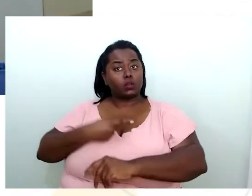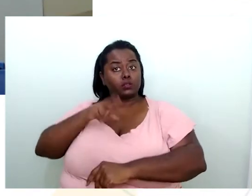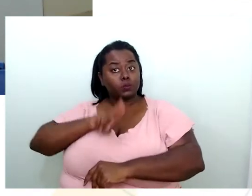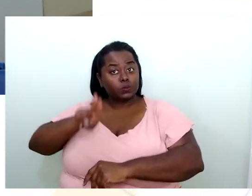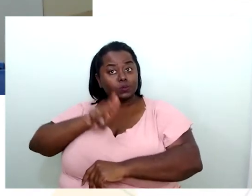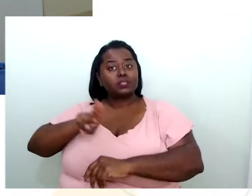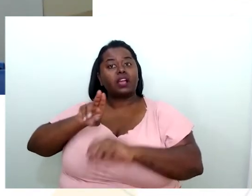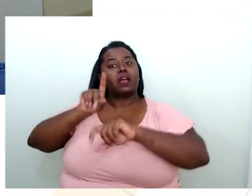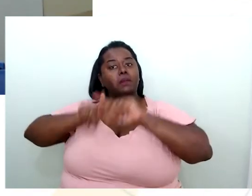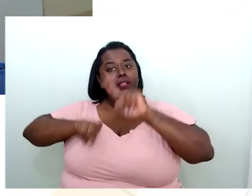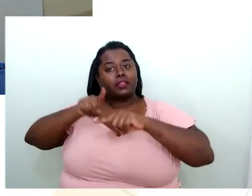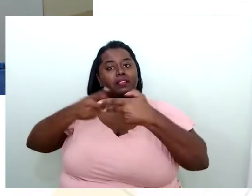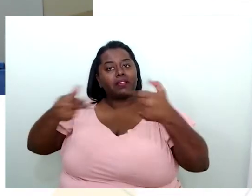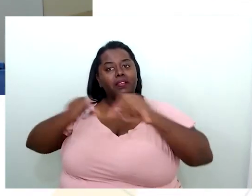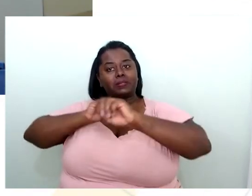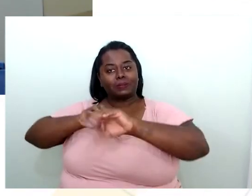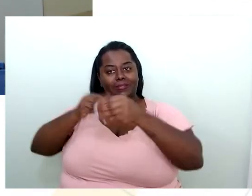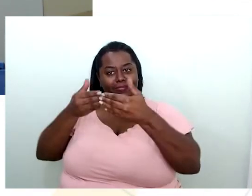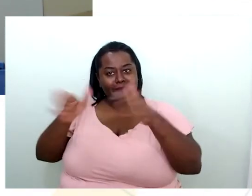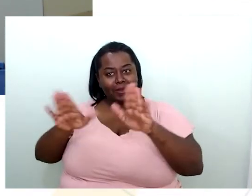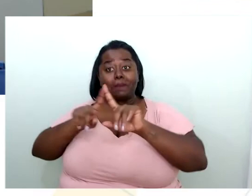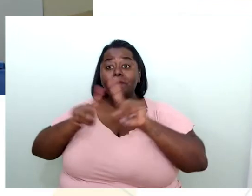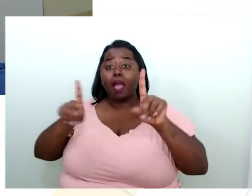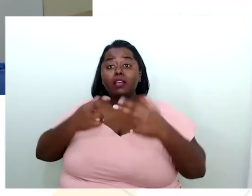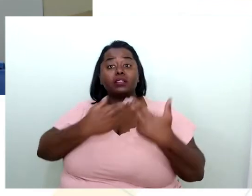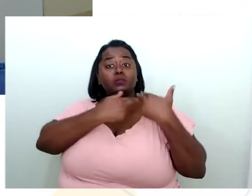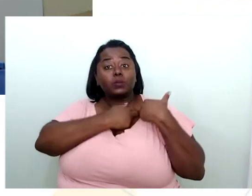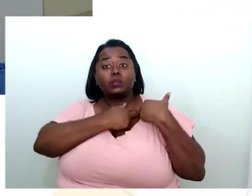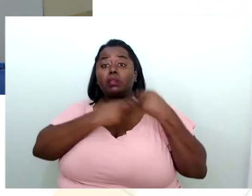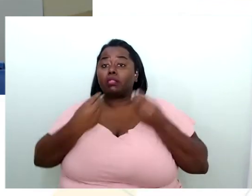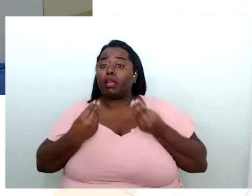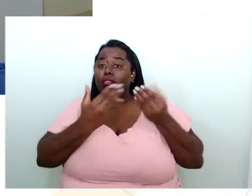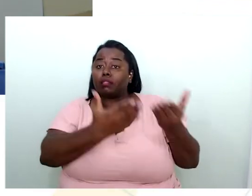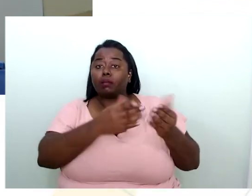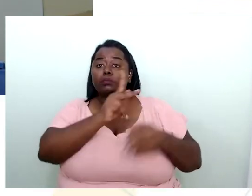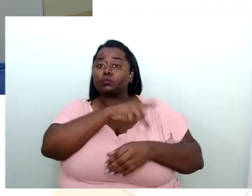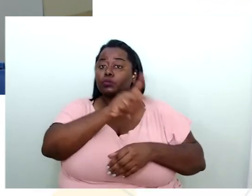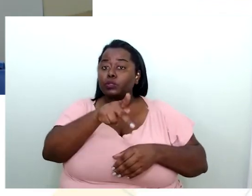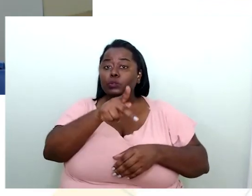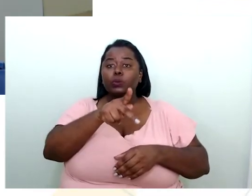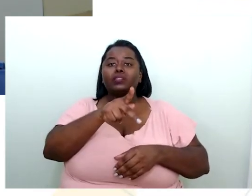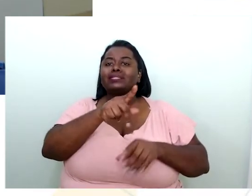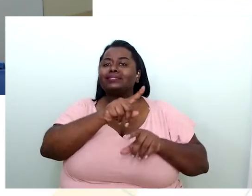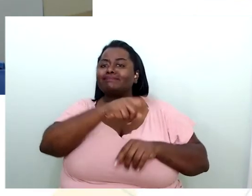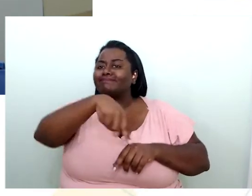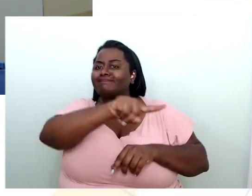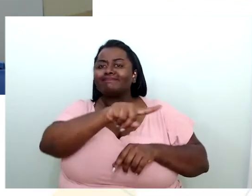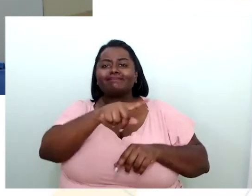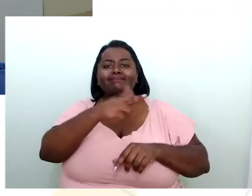but we leave this responsibility on to the teachers, who are not qualified and